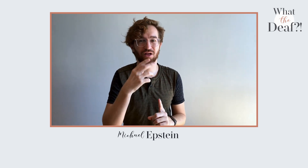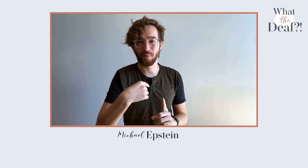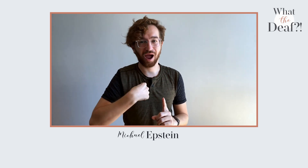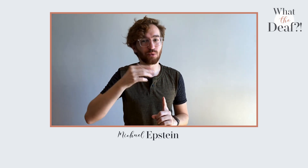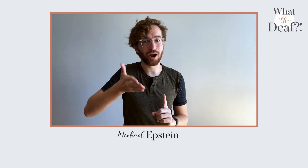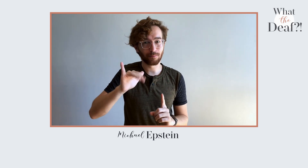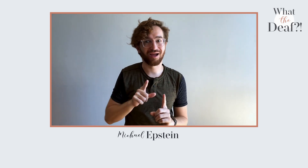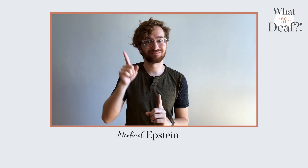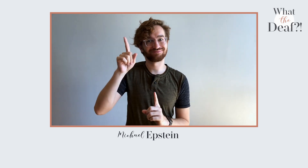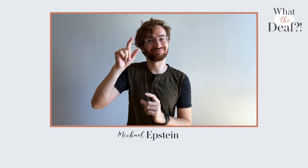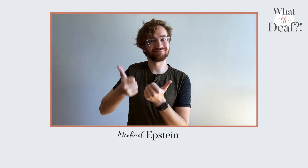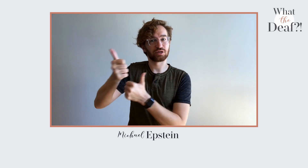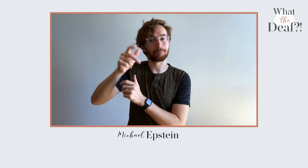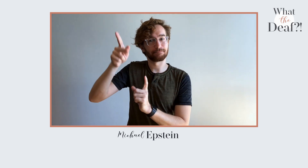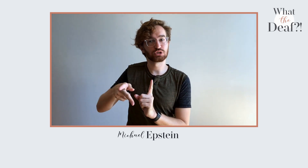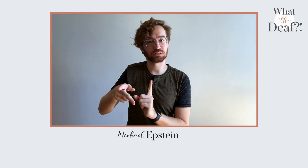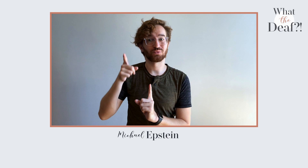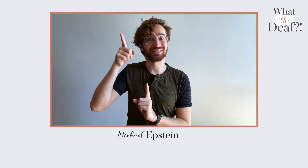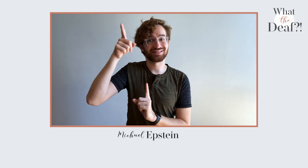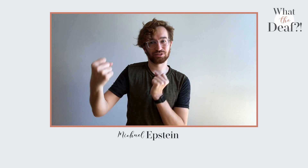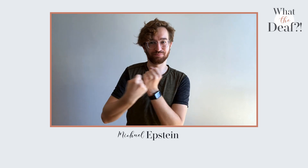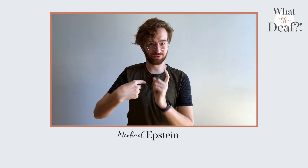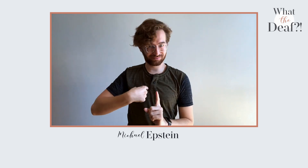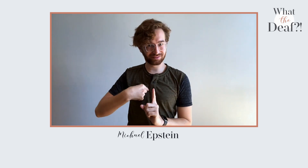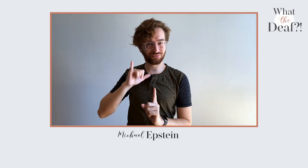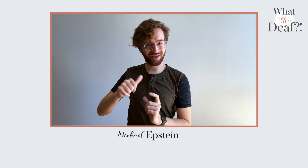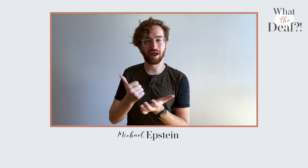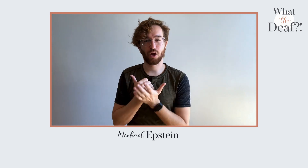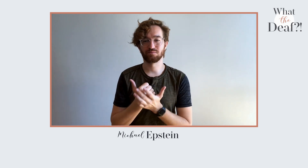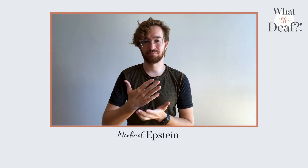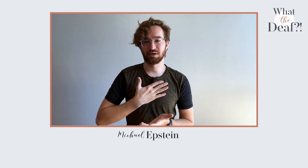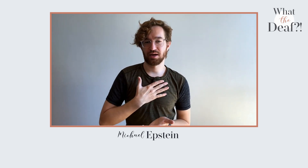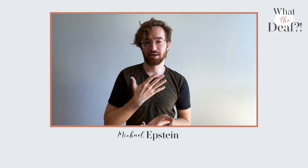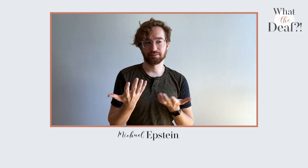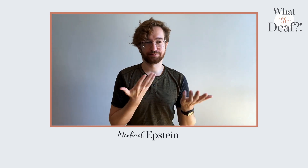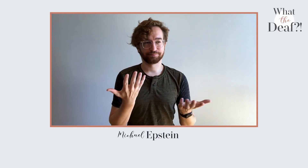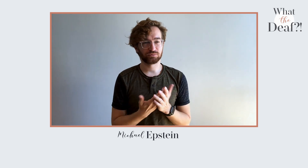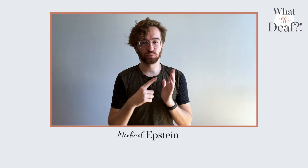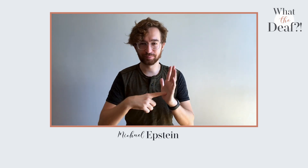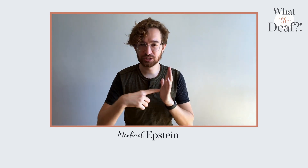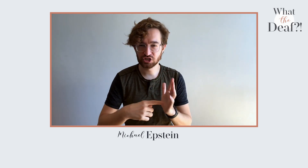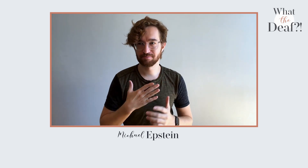they realize, "Oh, I was hired by the top dog, the top person and not by them." So that helps me with my representation